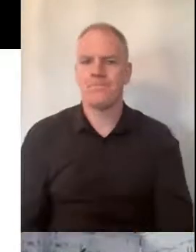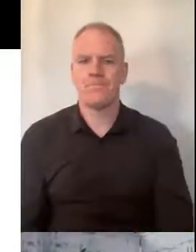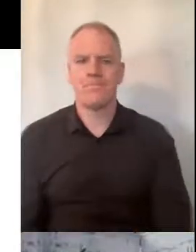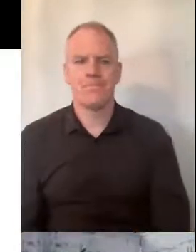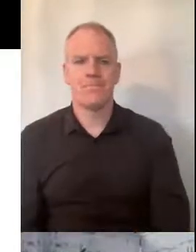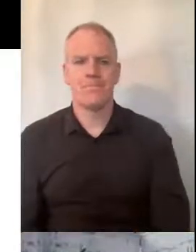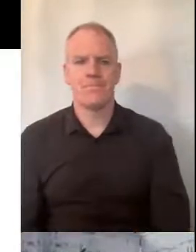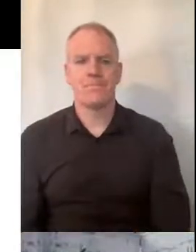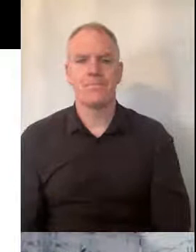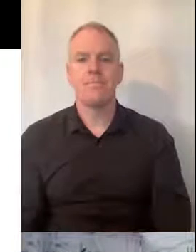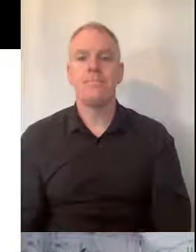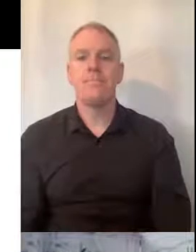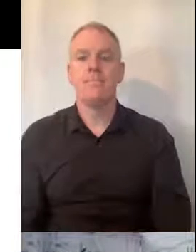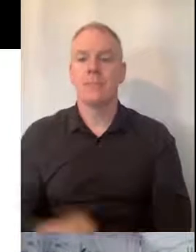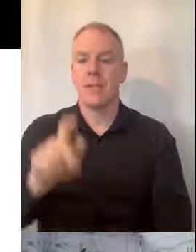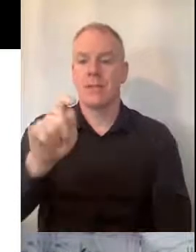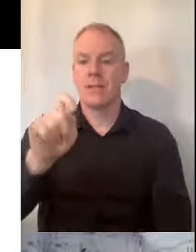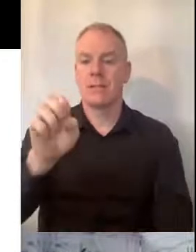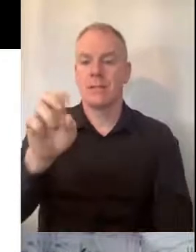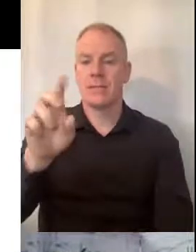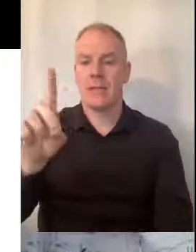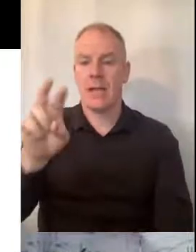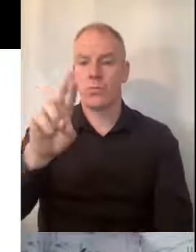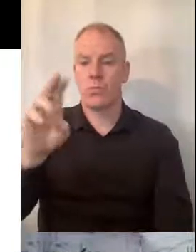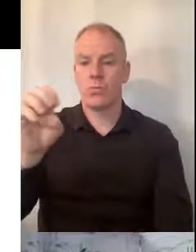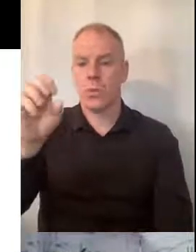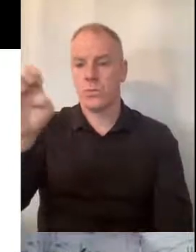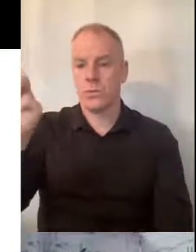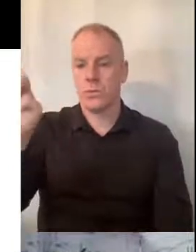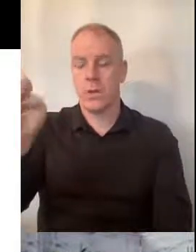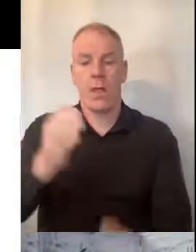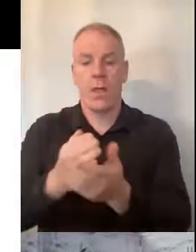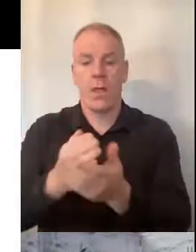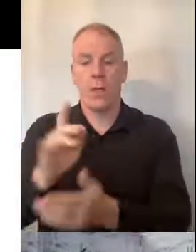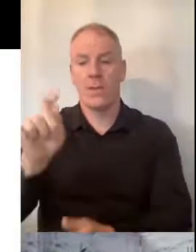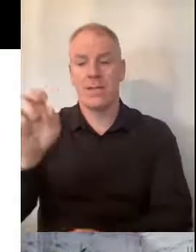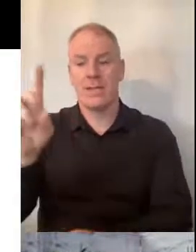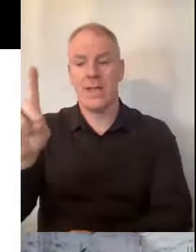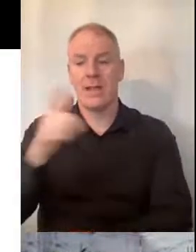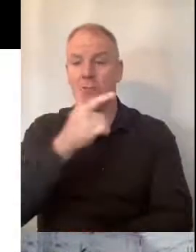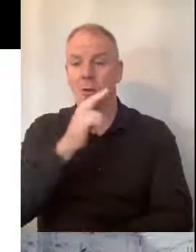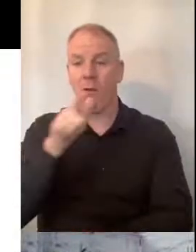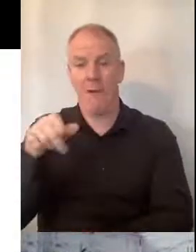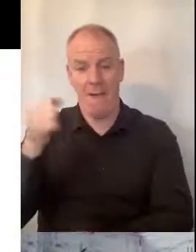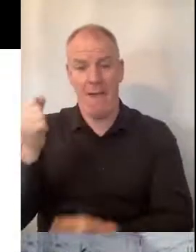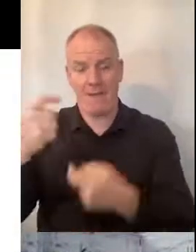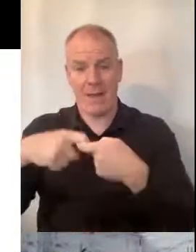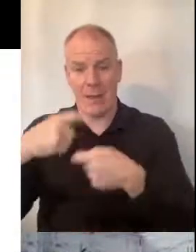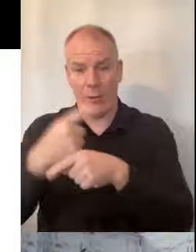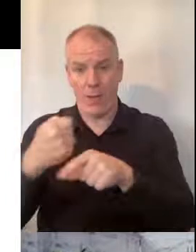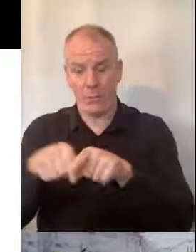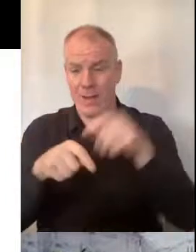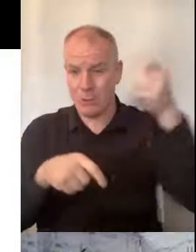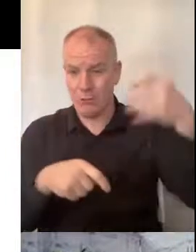So Ted Rose up in a Ted talk and I have that I have the Ted talk in the link tree that you can view afterwards.